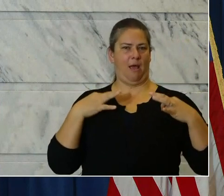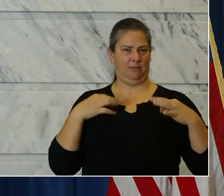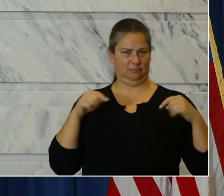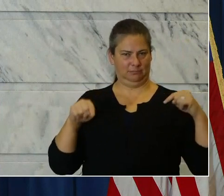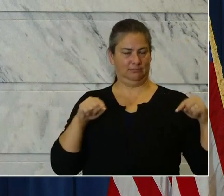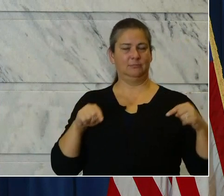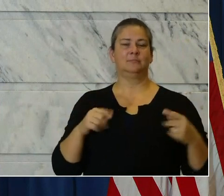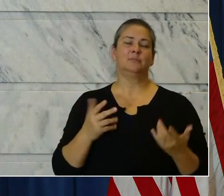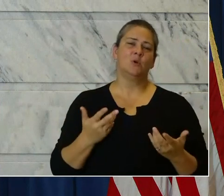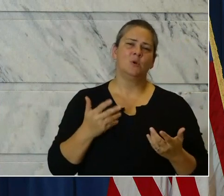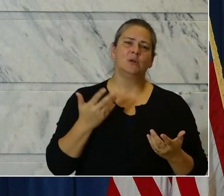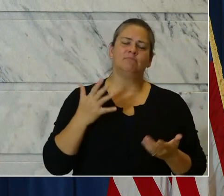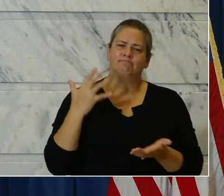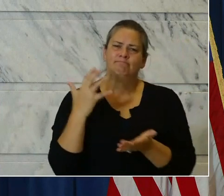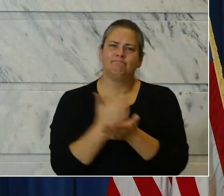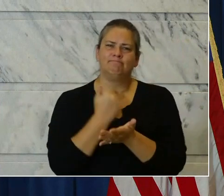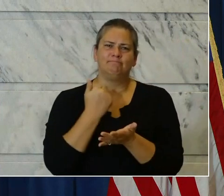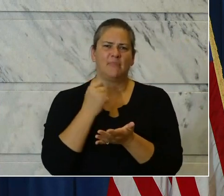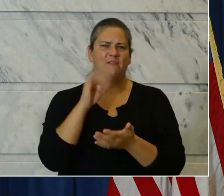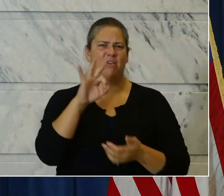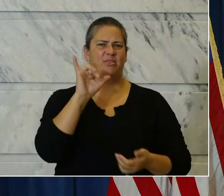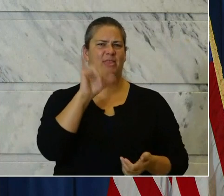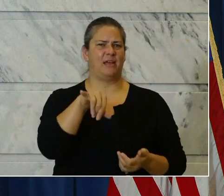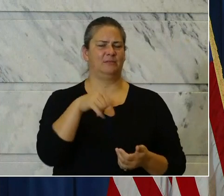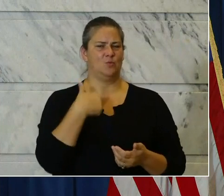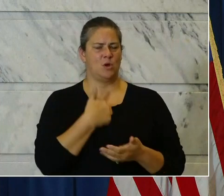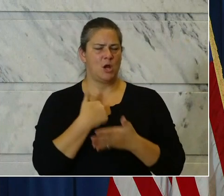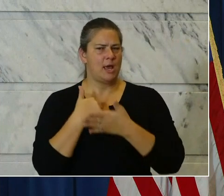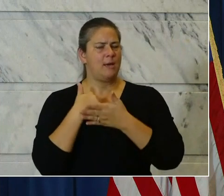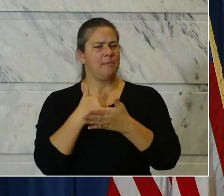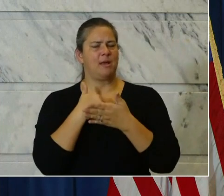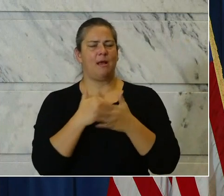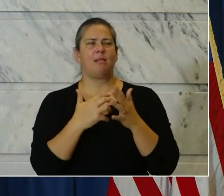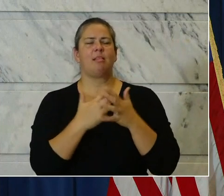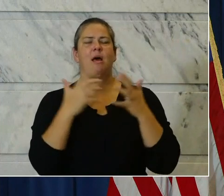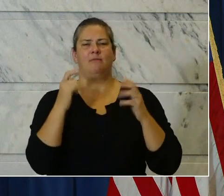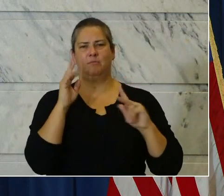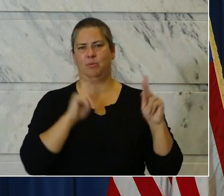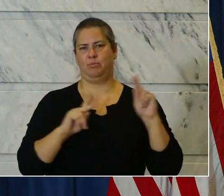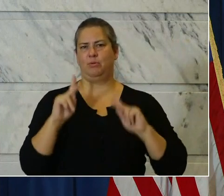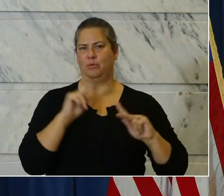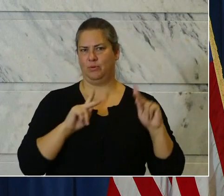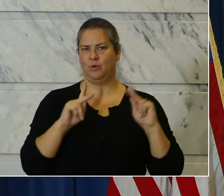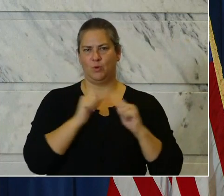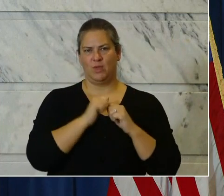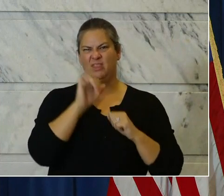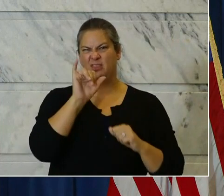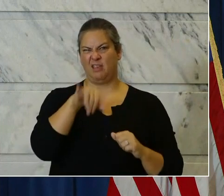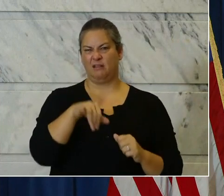TAKE ADVANTAGE OF THIS I'M EXCITED IN A SHORT PERIOD OF